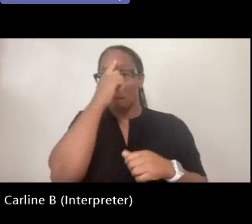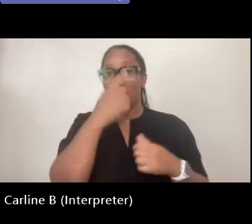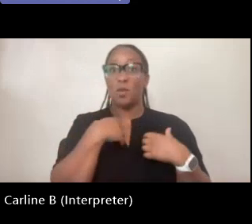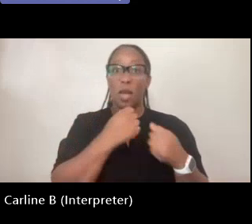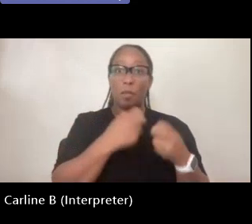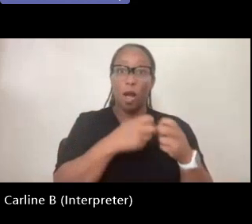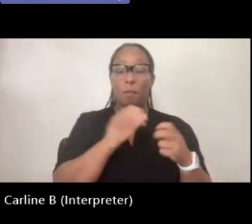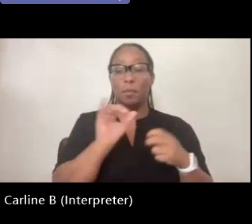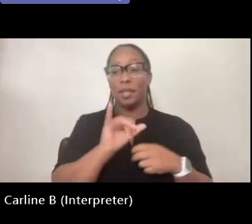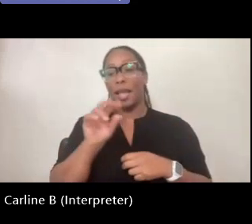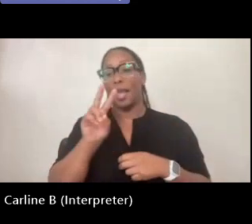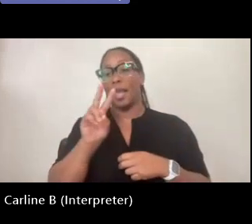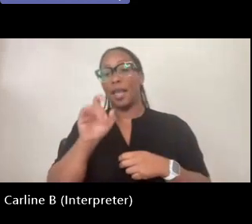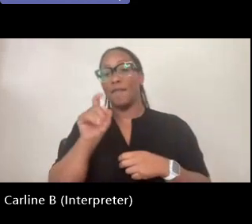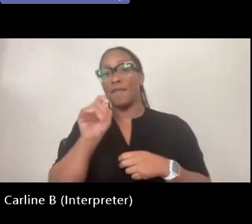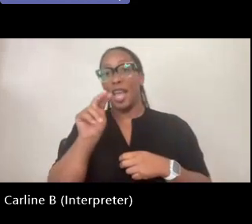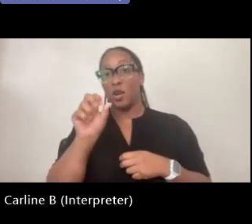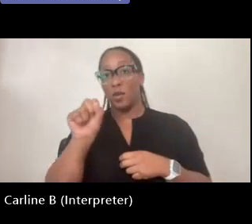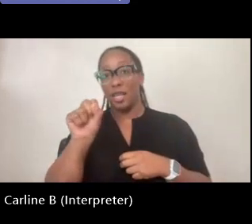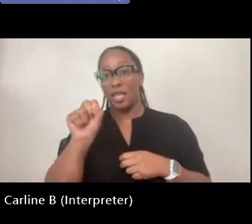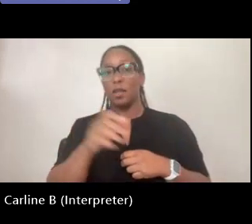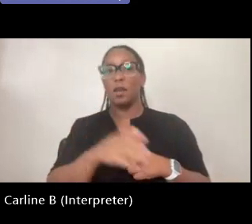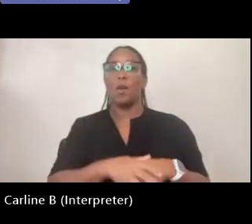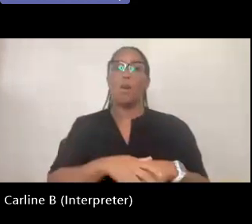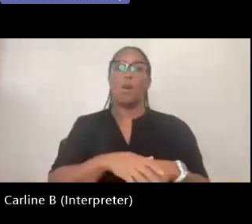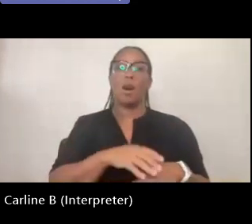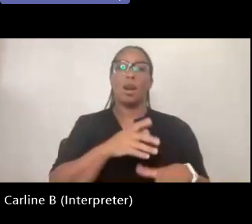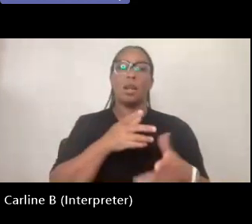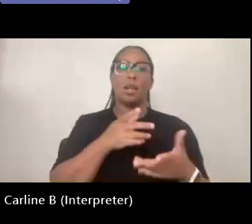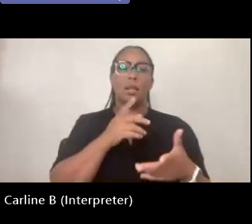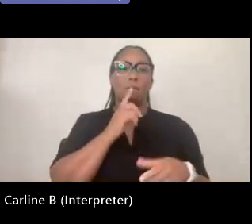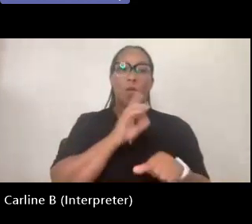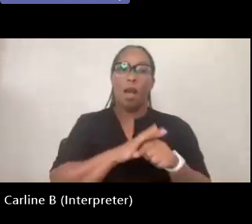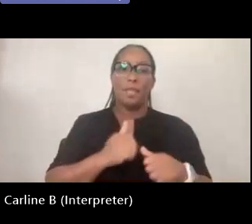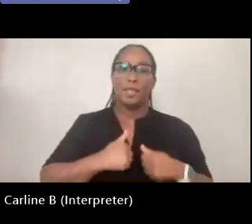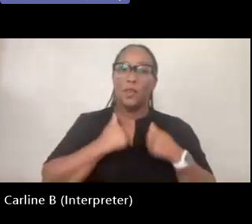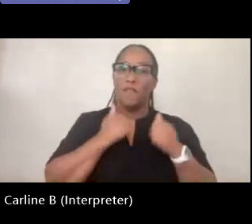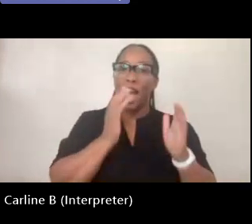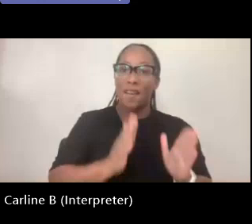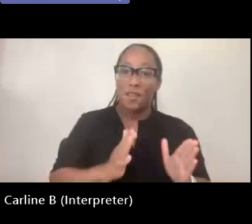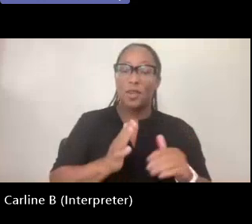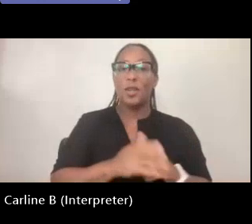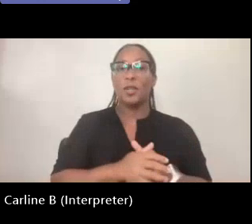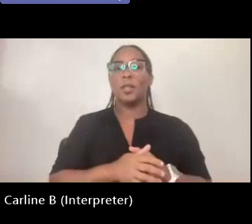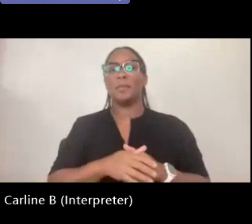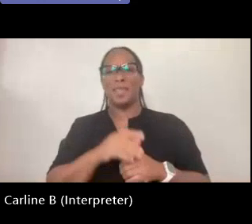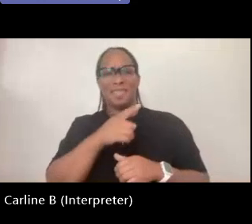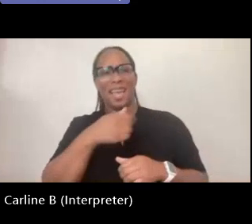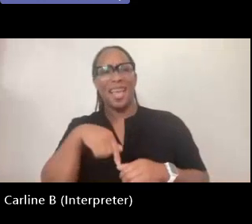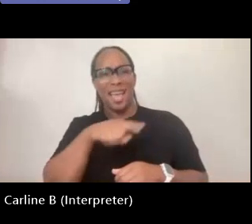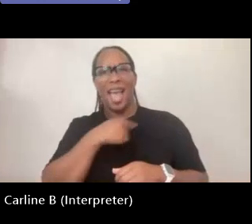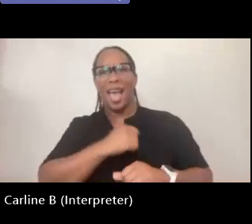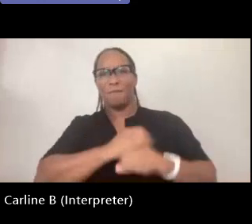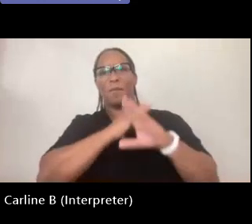like veterans like trauma survivors. They often face significant barriers accessing mental and emotional health.